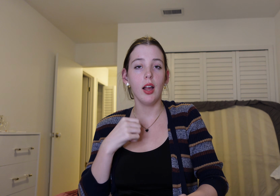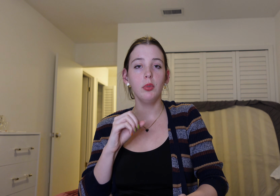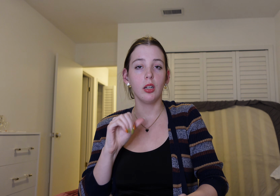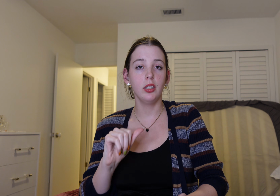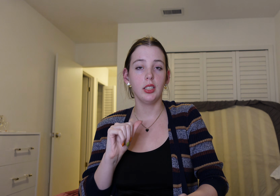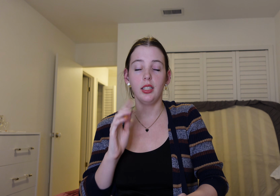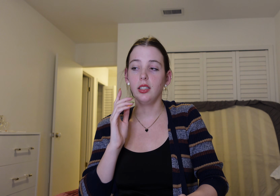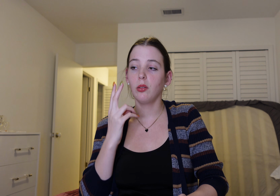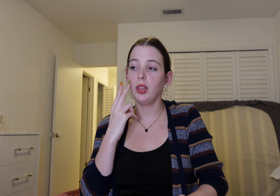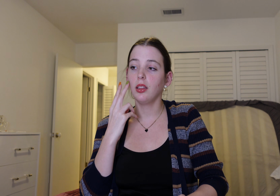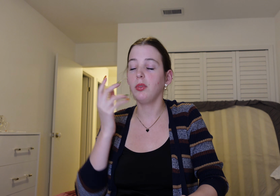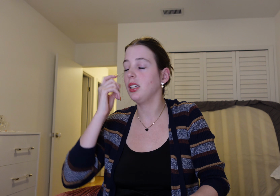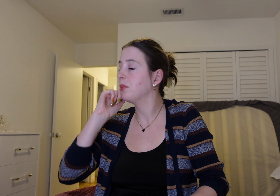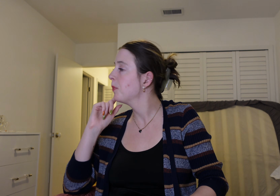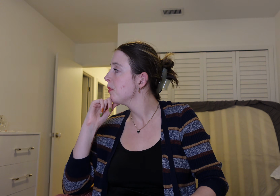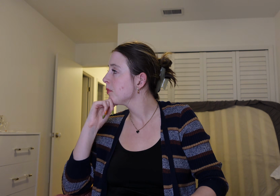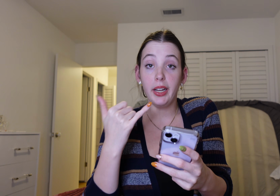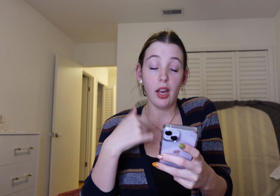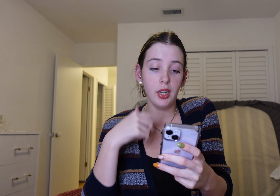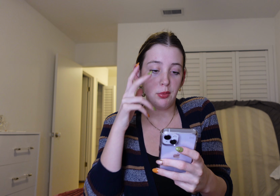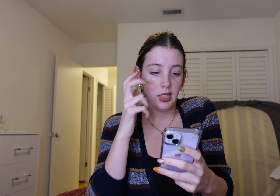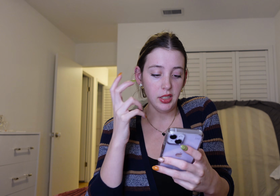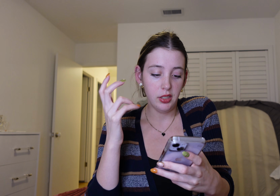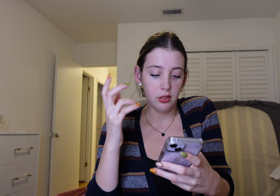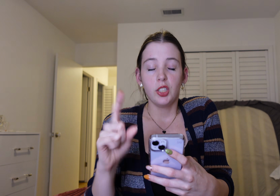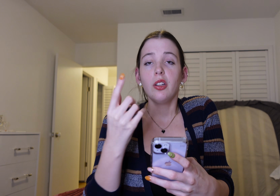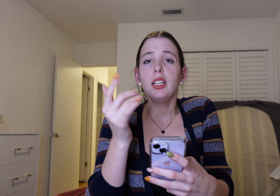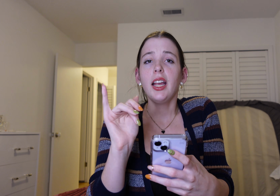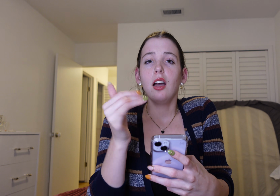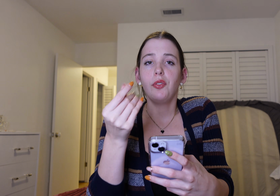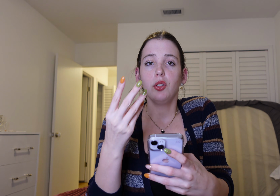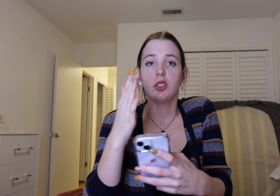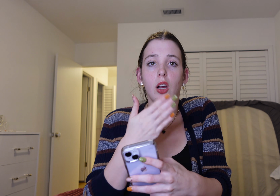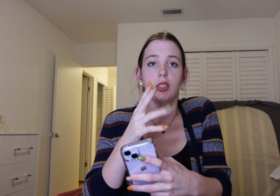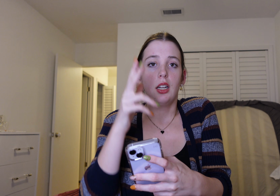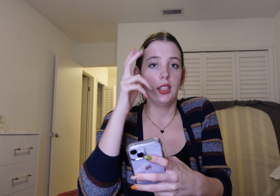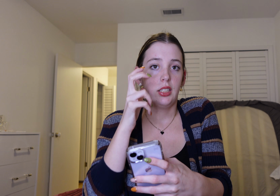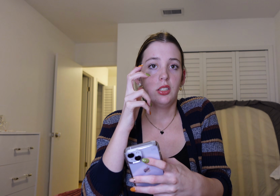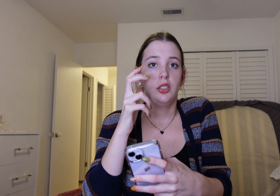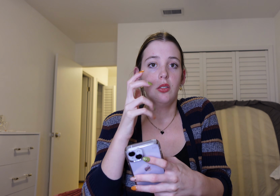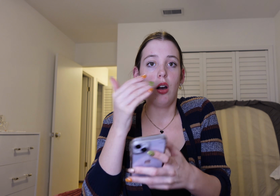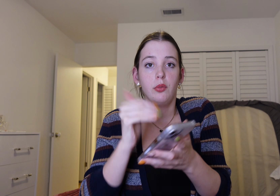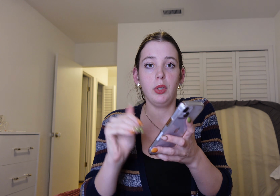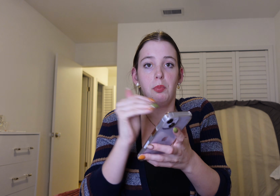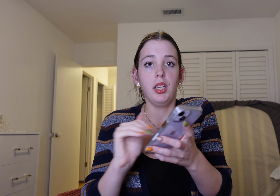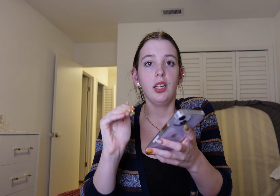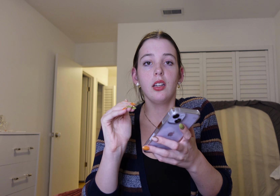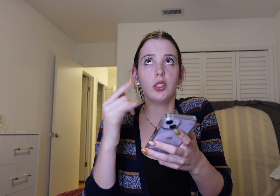I'm so indecisive let me let me see right now that i'm listening to there's only like a few songs that I listen to on repeat for